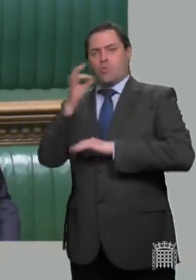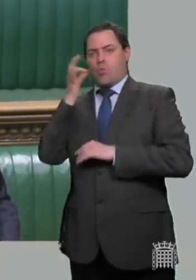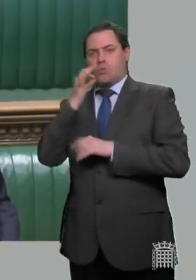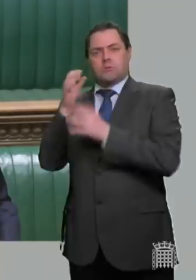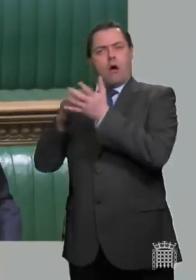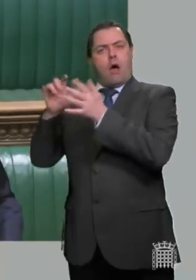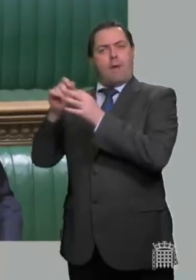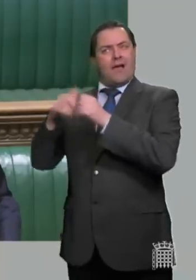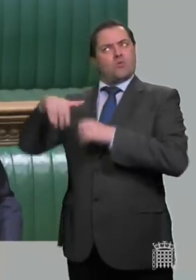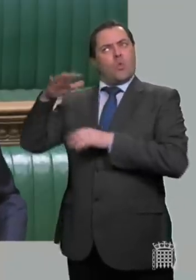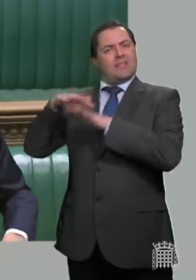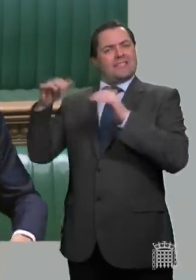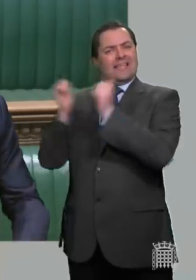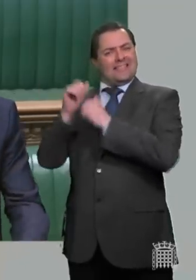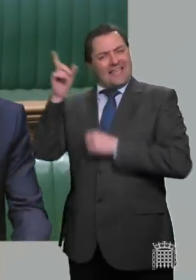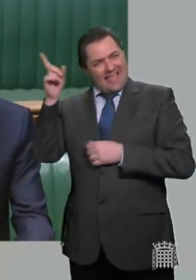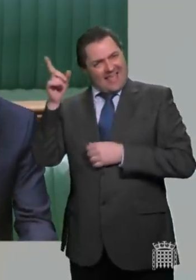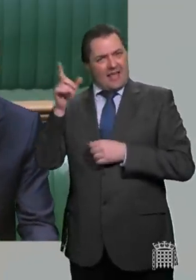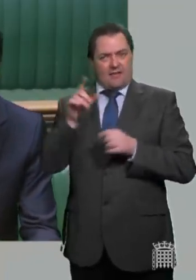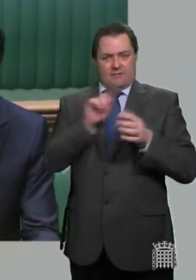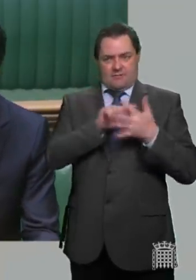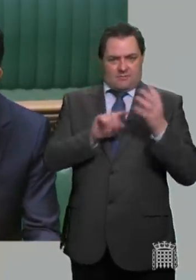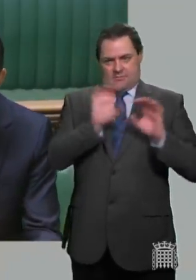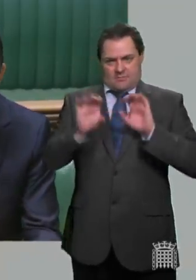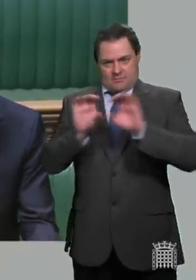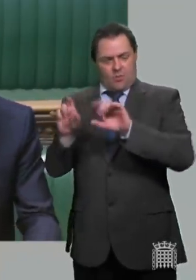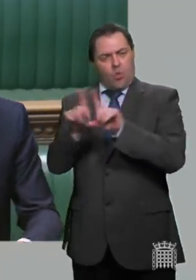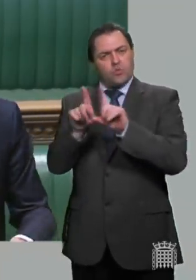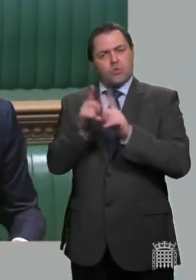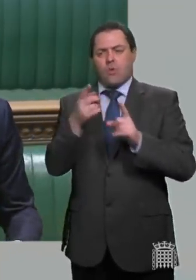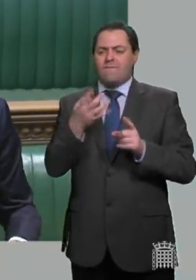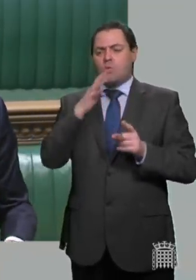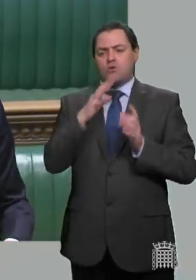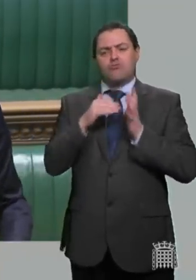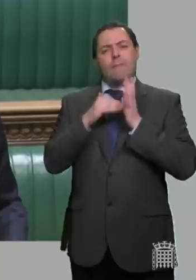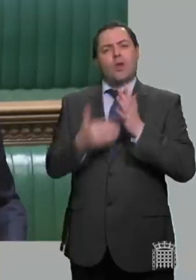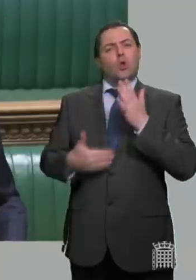along with the first allocations of the £400 million new deal for Northern Ireland.